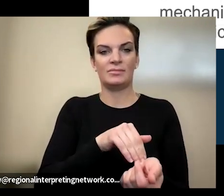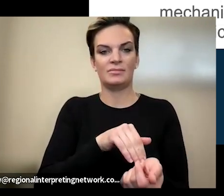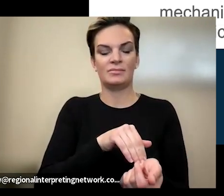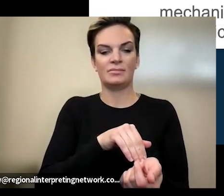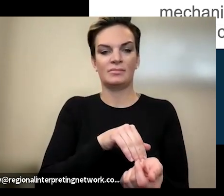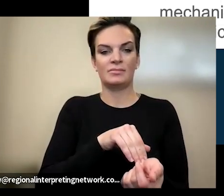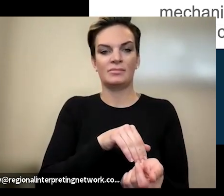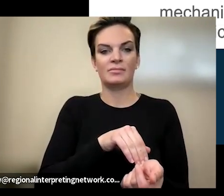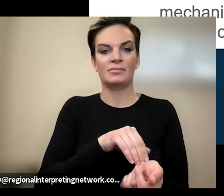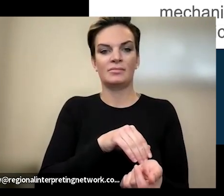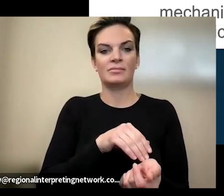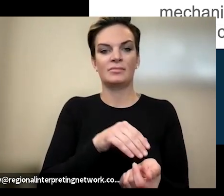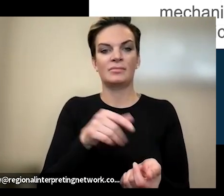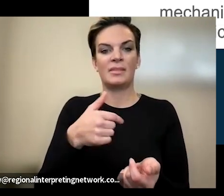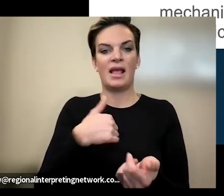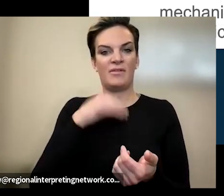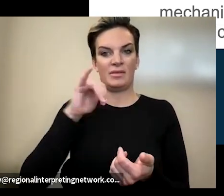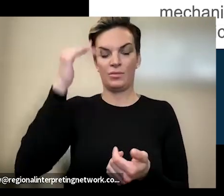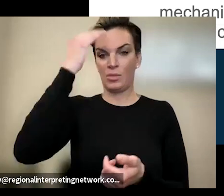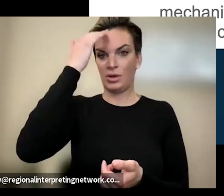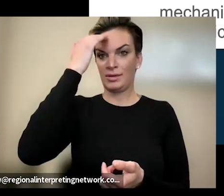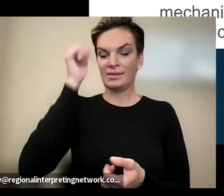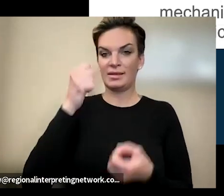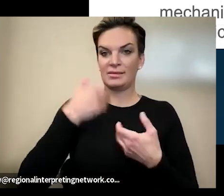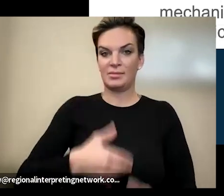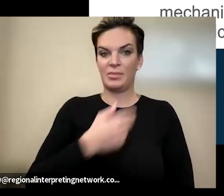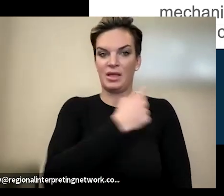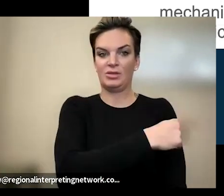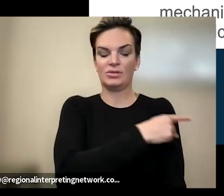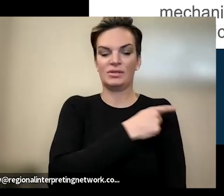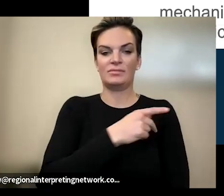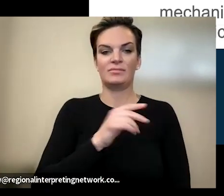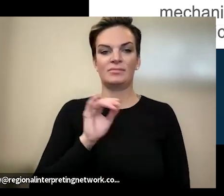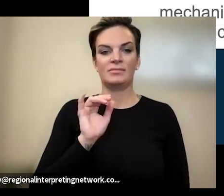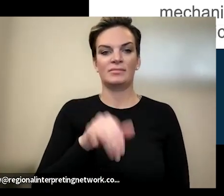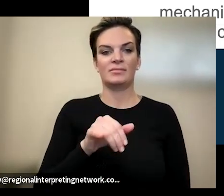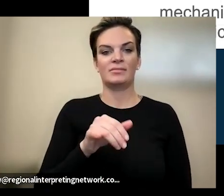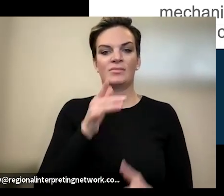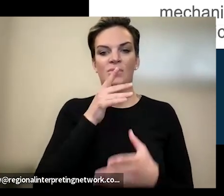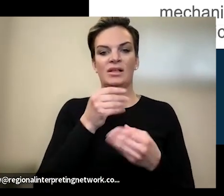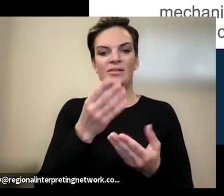an informed patient also offers opportunities for clinicians and researchers to conduct